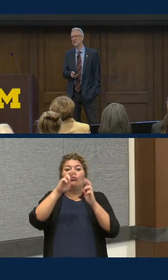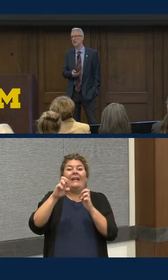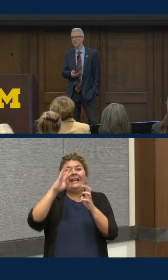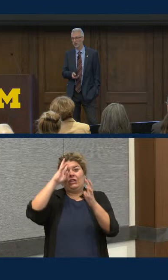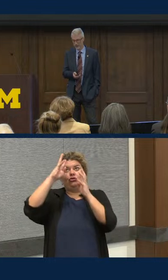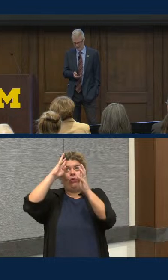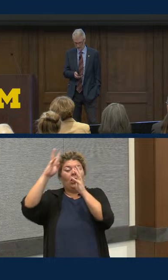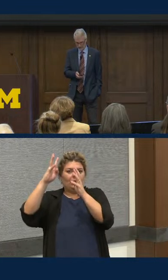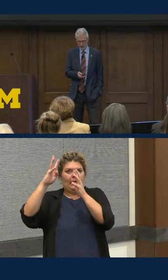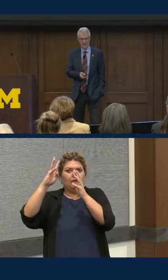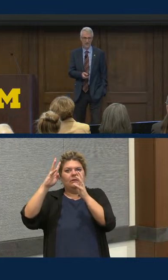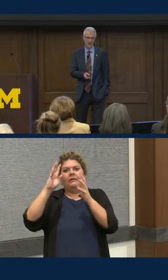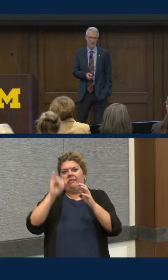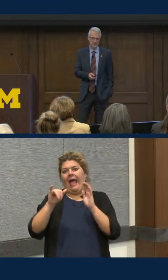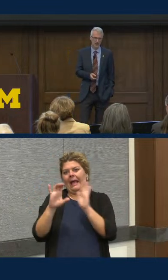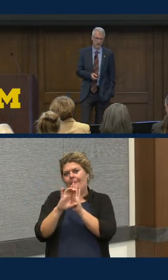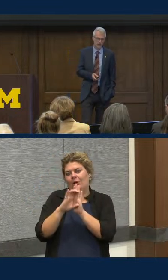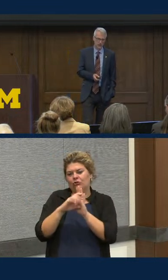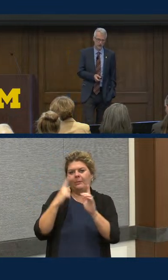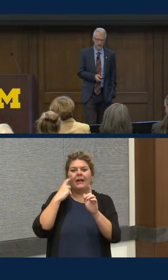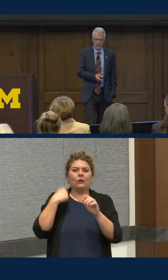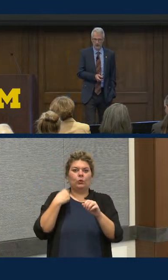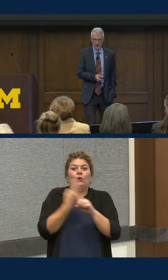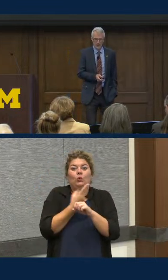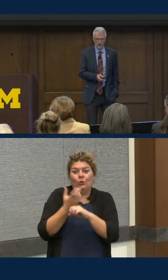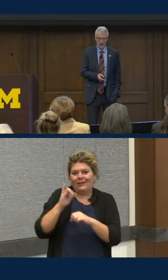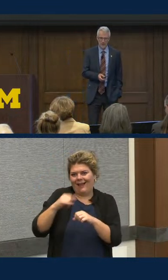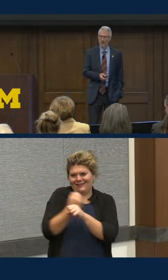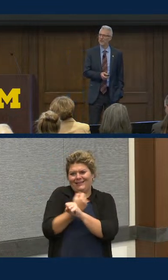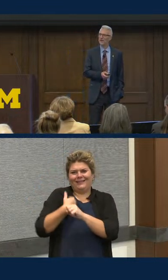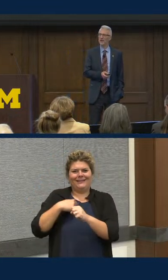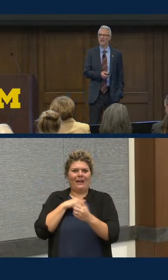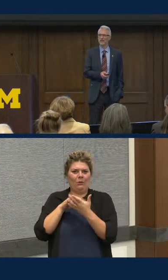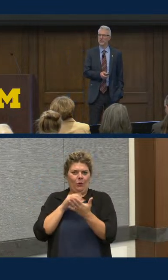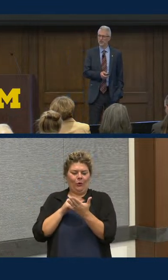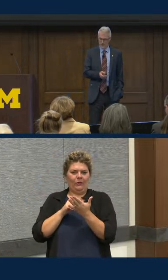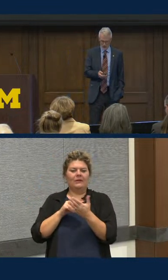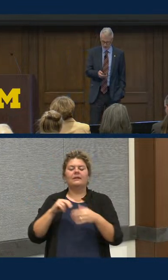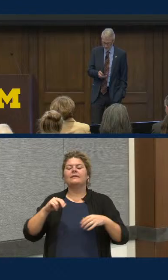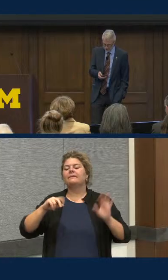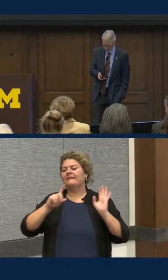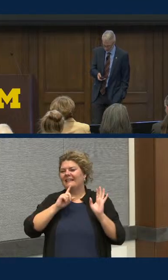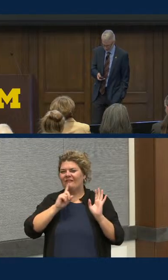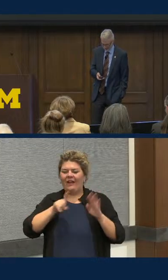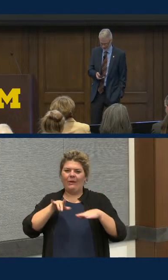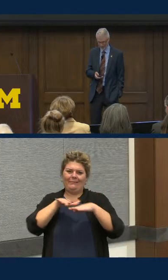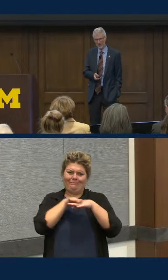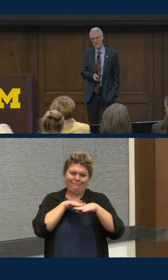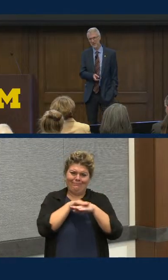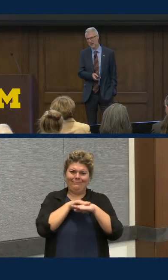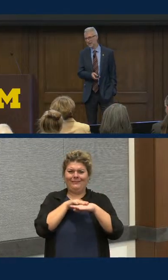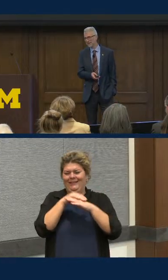the statistics that we have learned. I'm being very superficial in the details here.